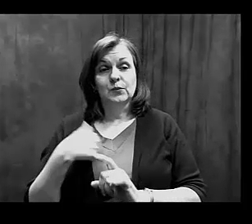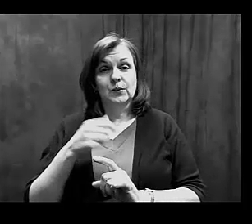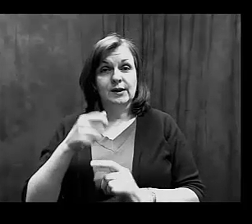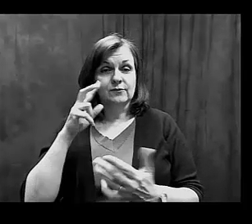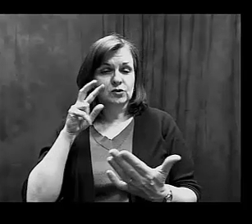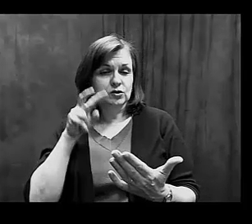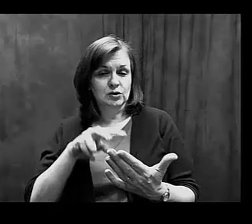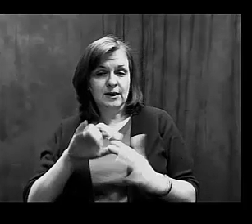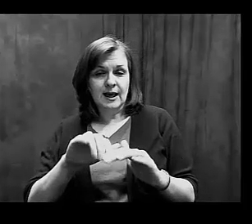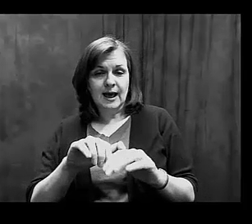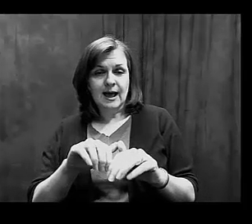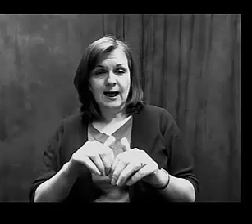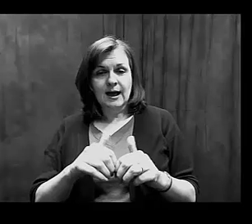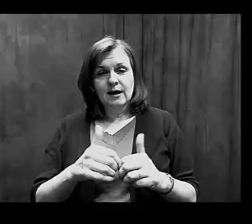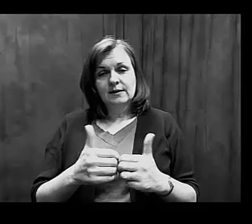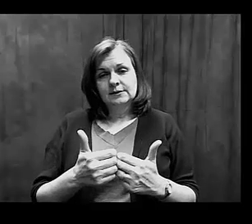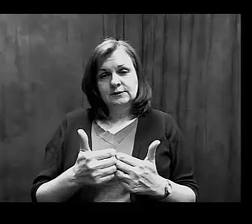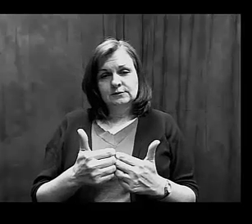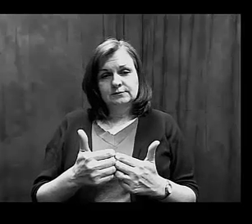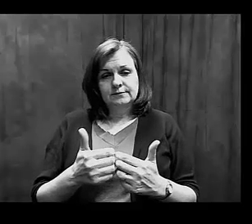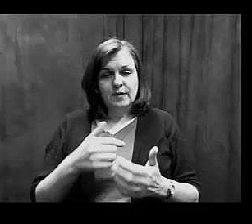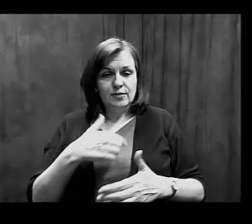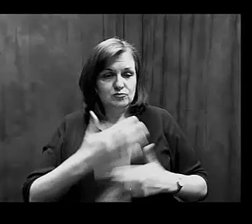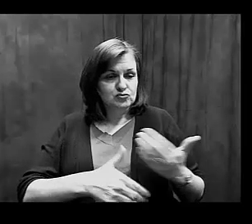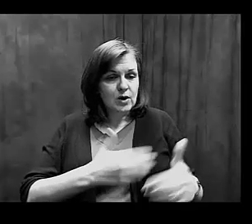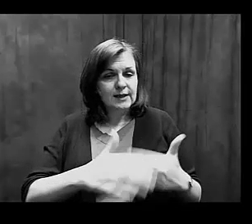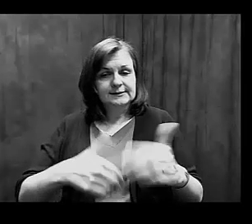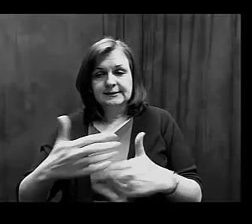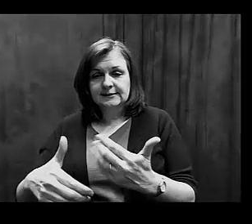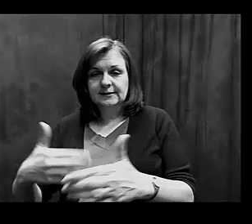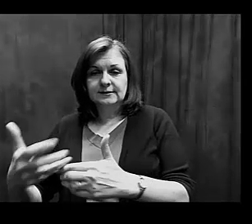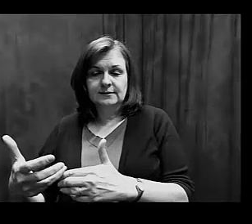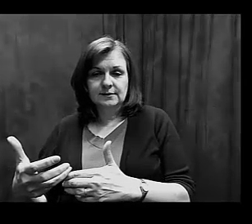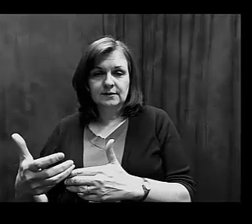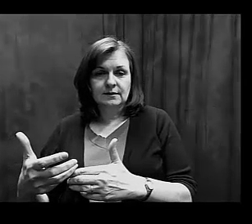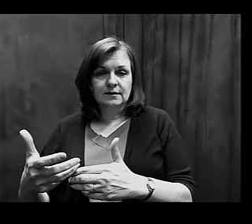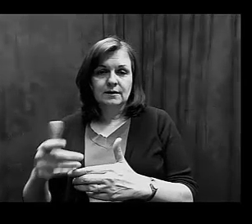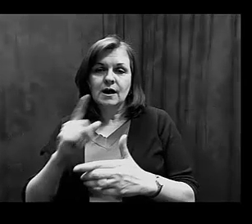these processes are actually regulated